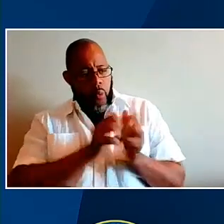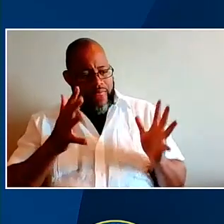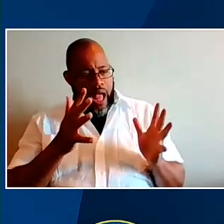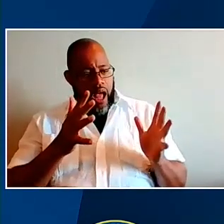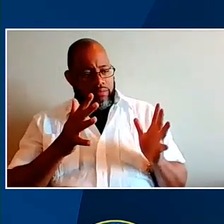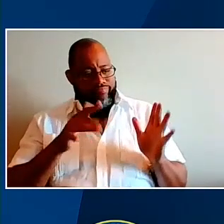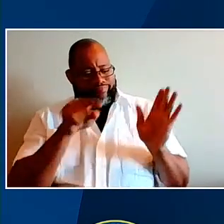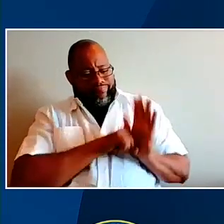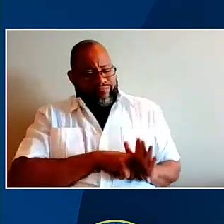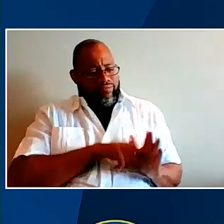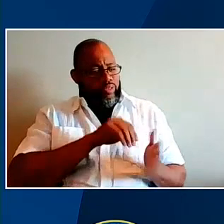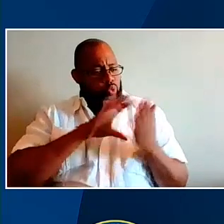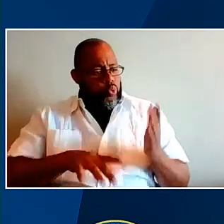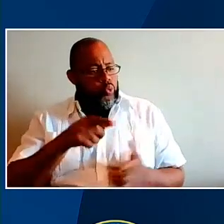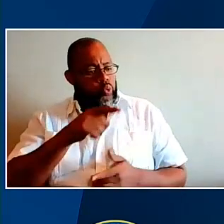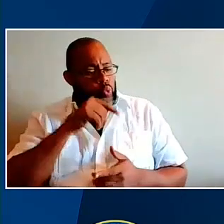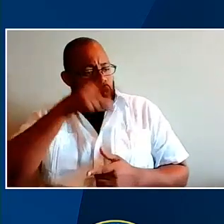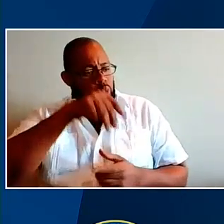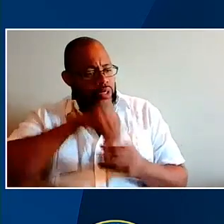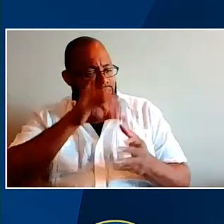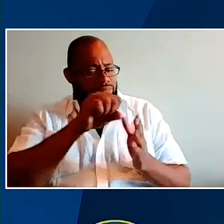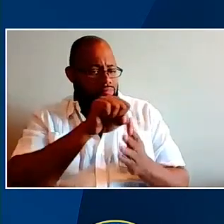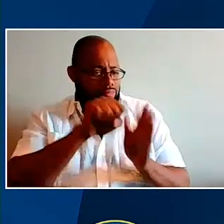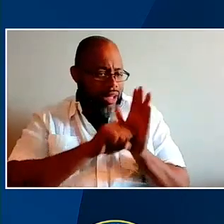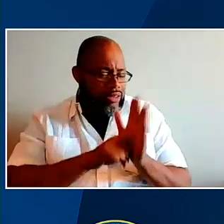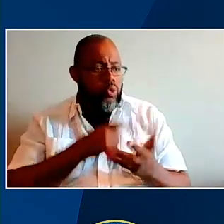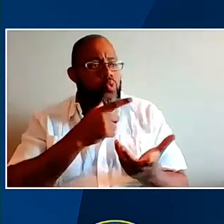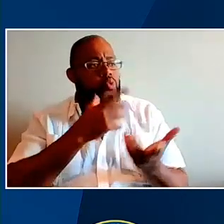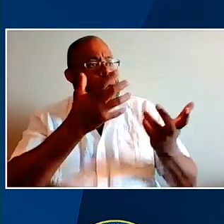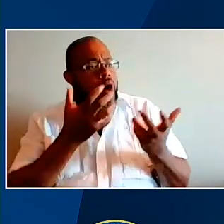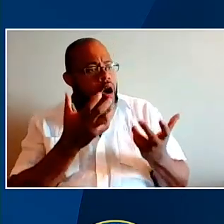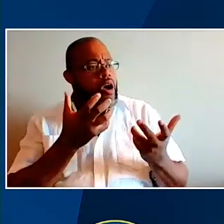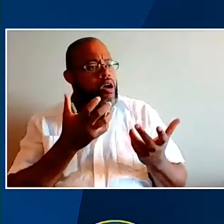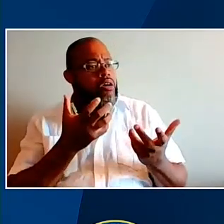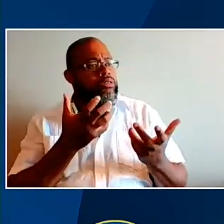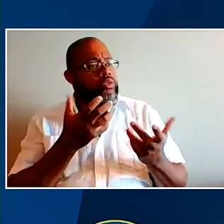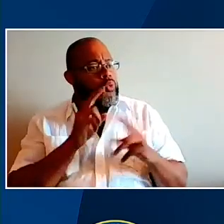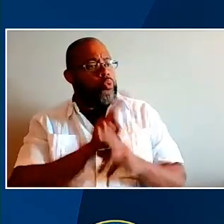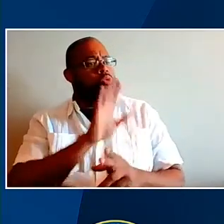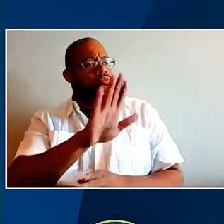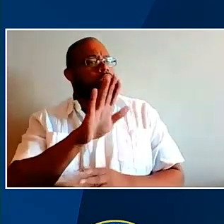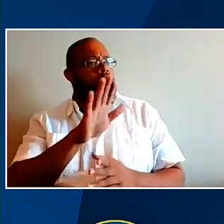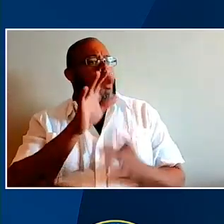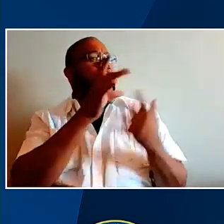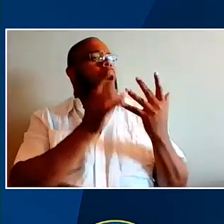the students who are in those states who wish to exercise options by using